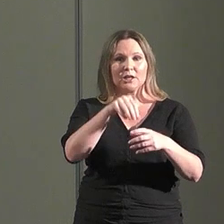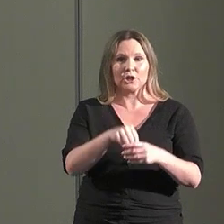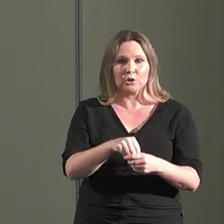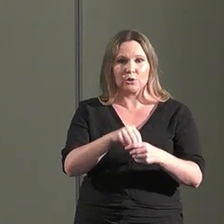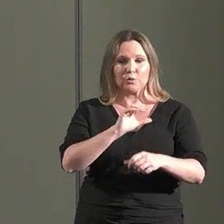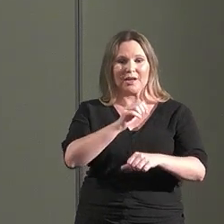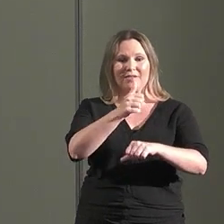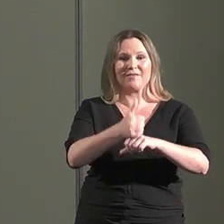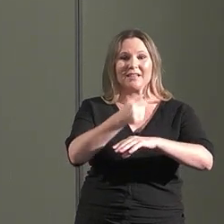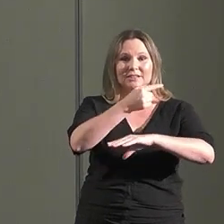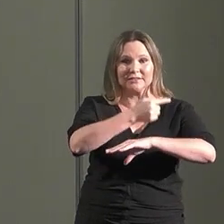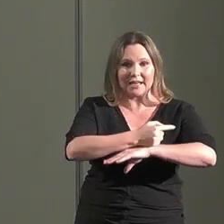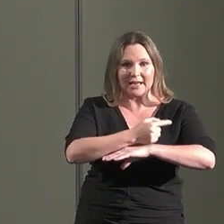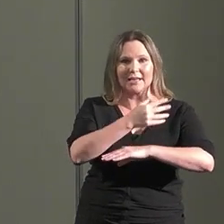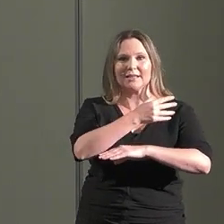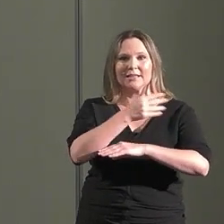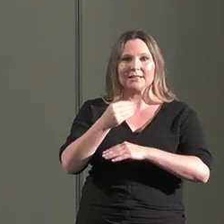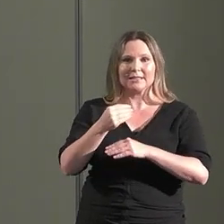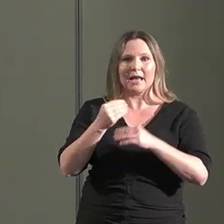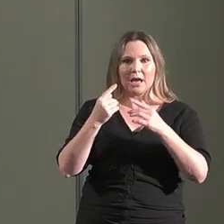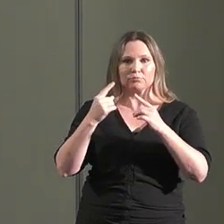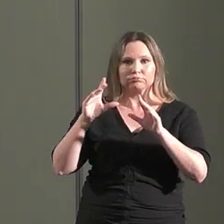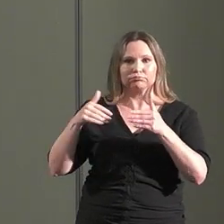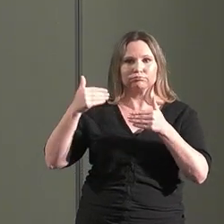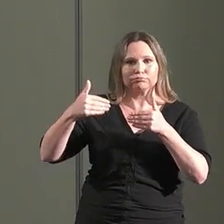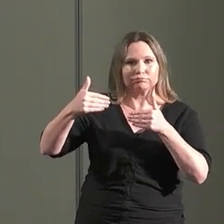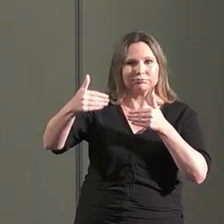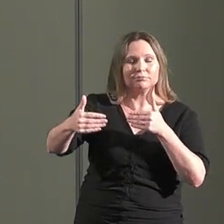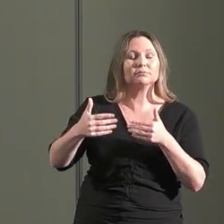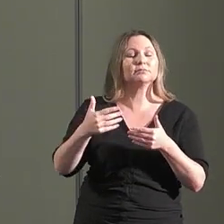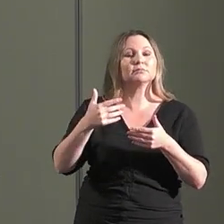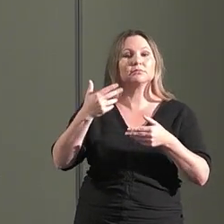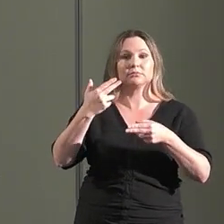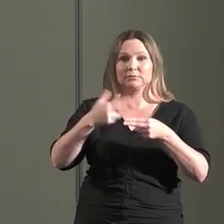and milestones? Does it name the issuing authority?